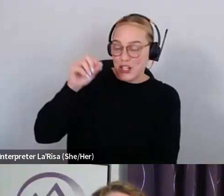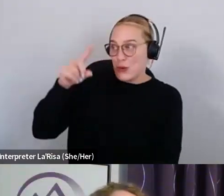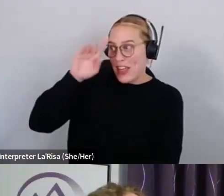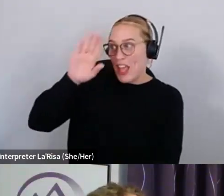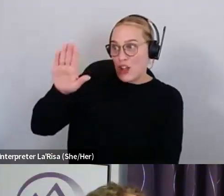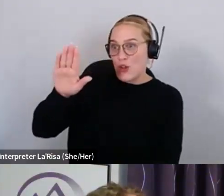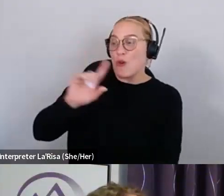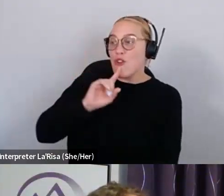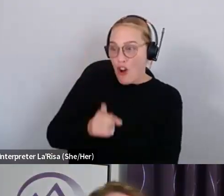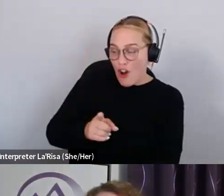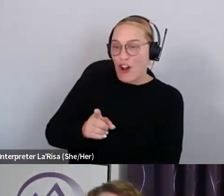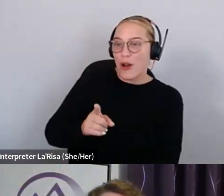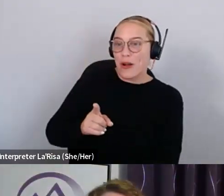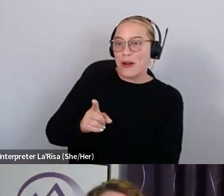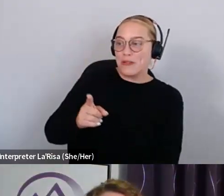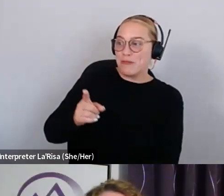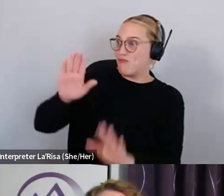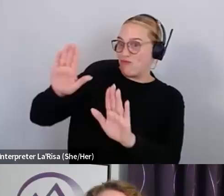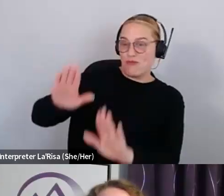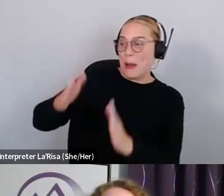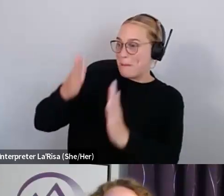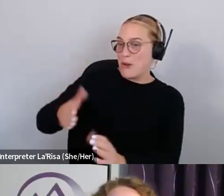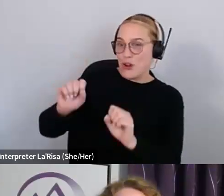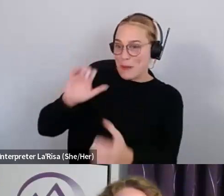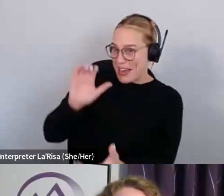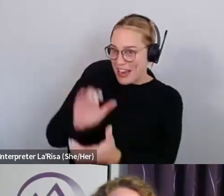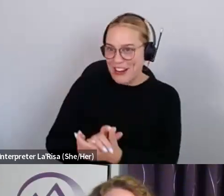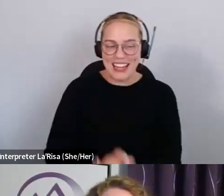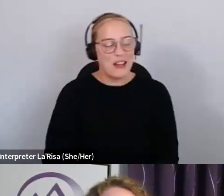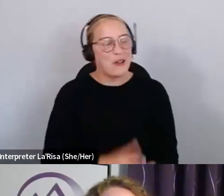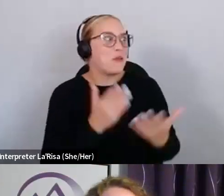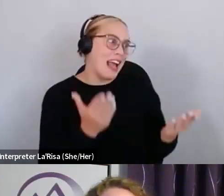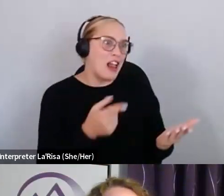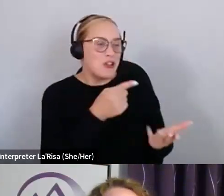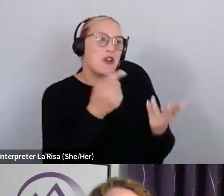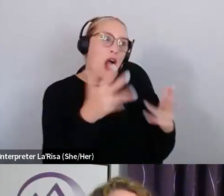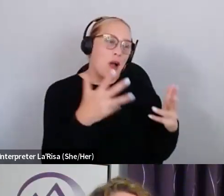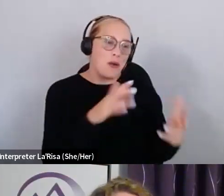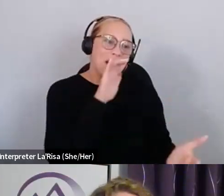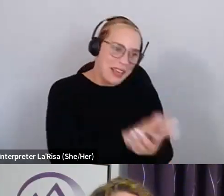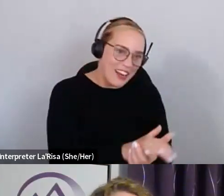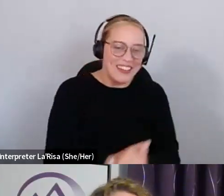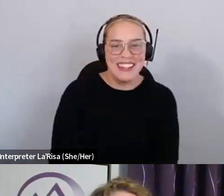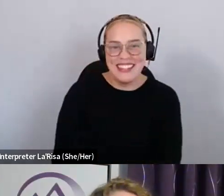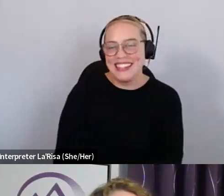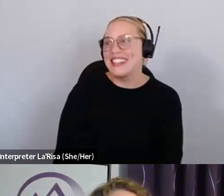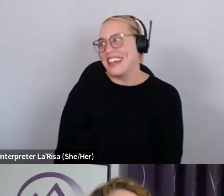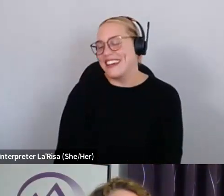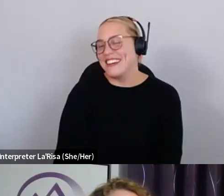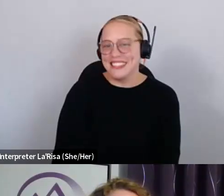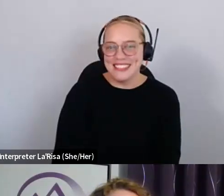we are.